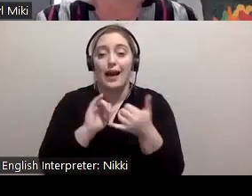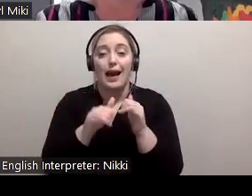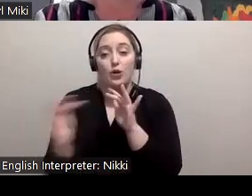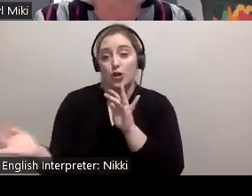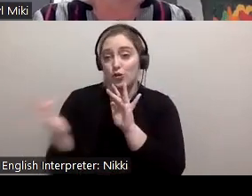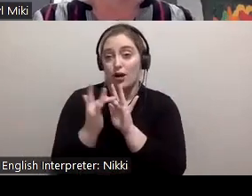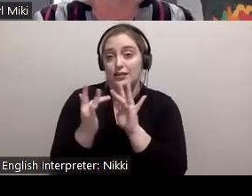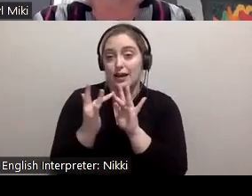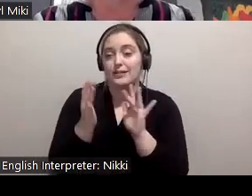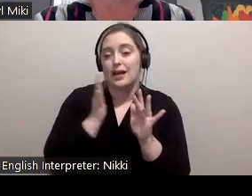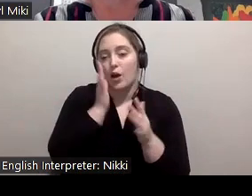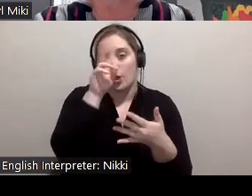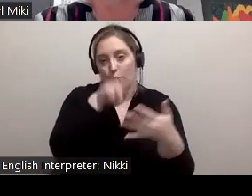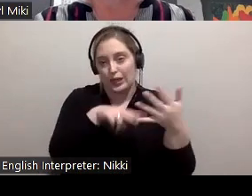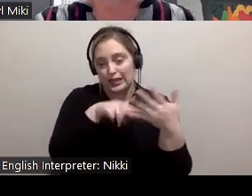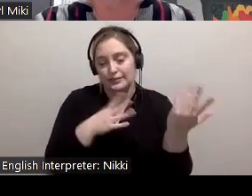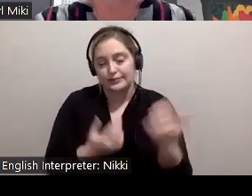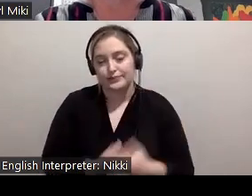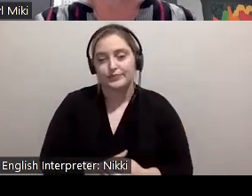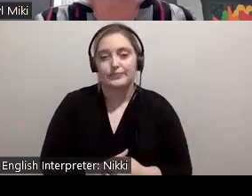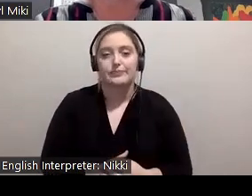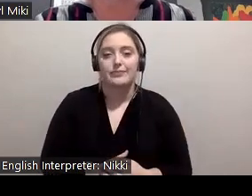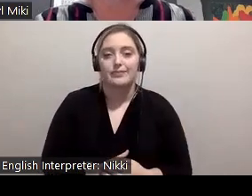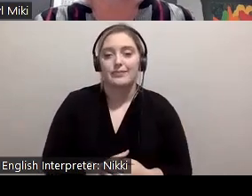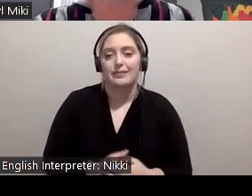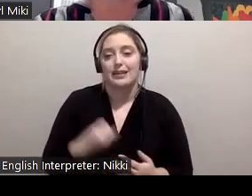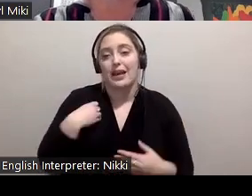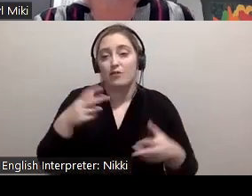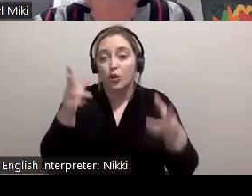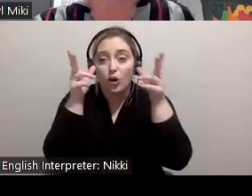have anyone listening who may have visual impairments. So our